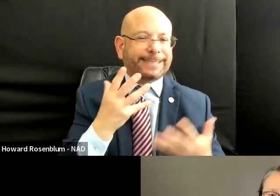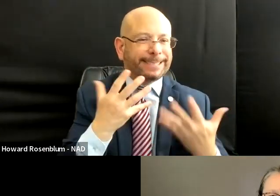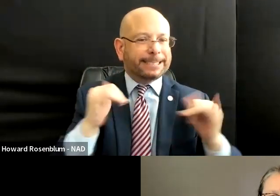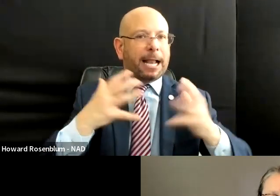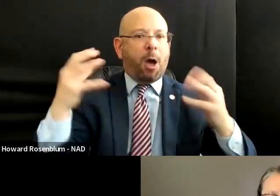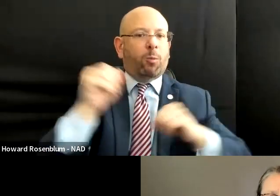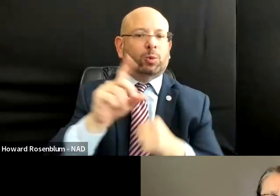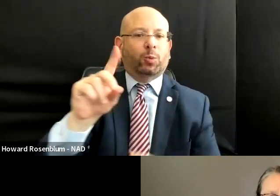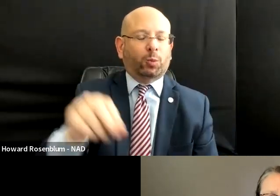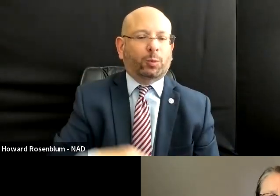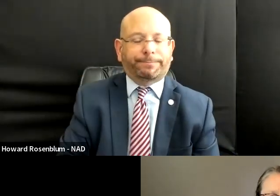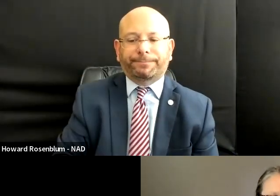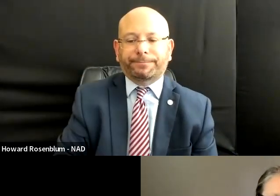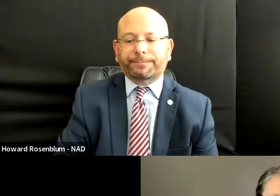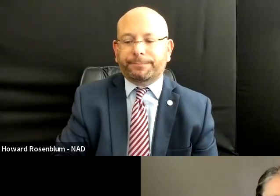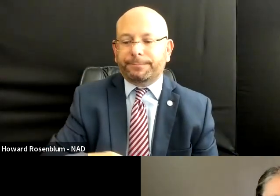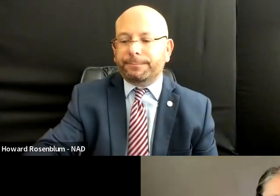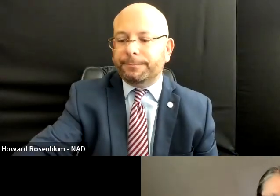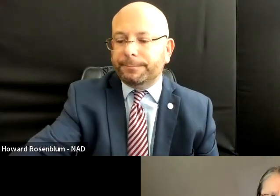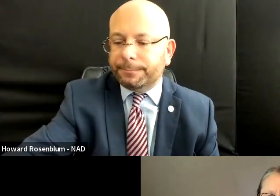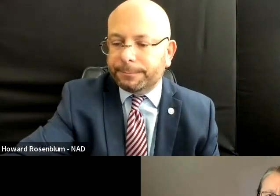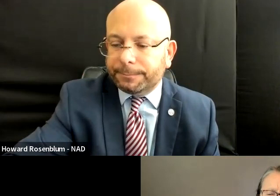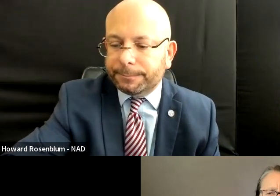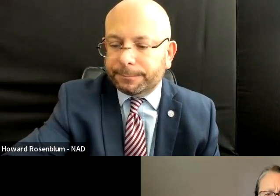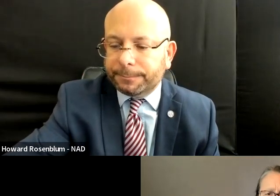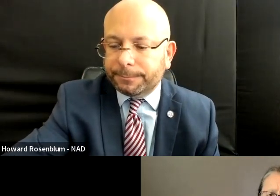BIPOC, that person can be killed because of communication.